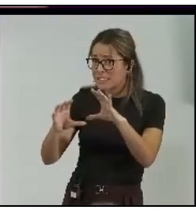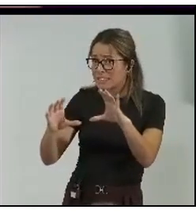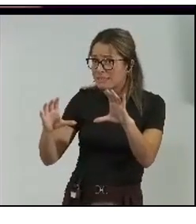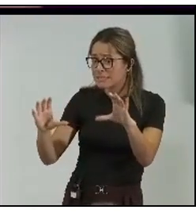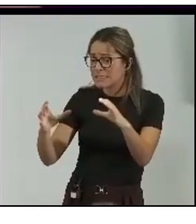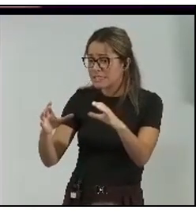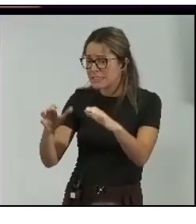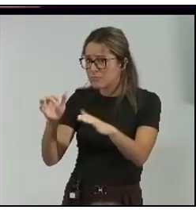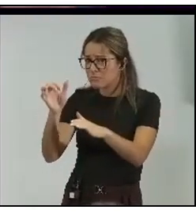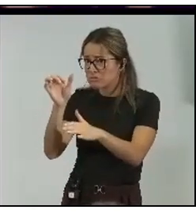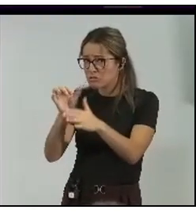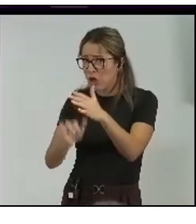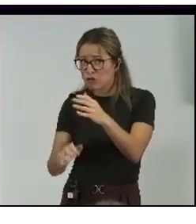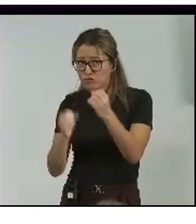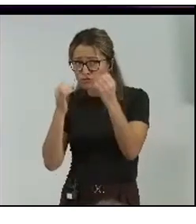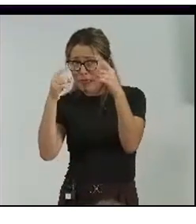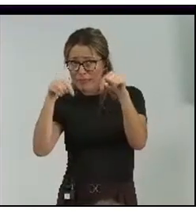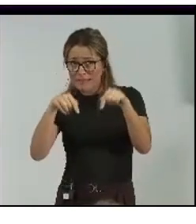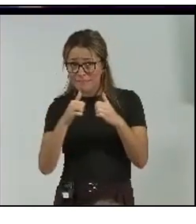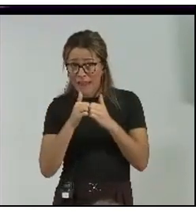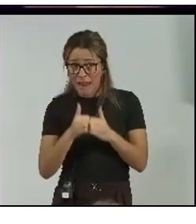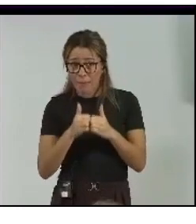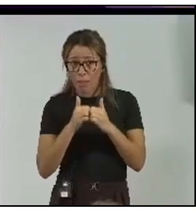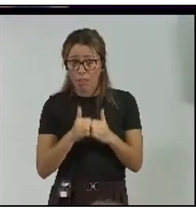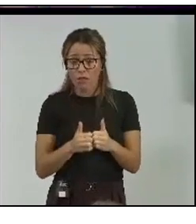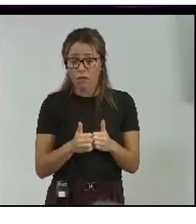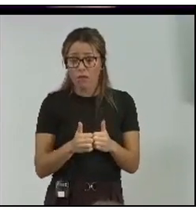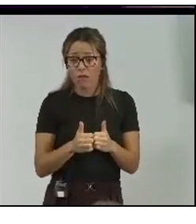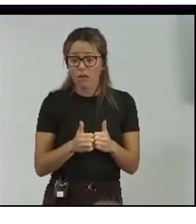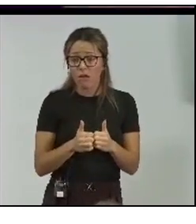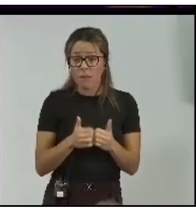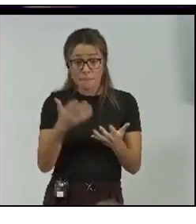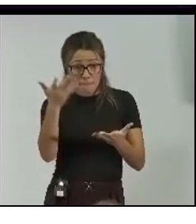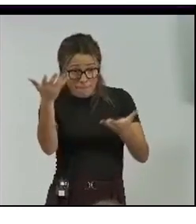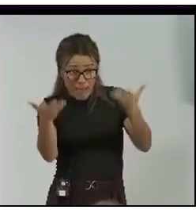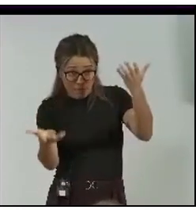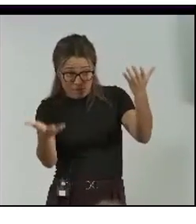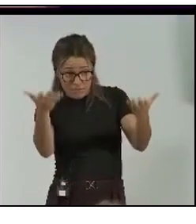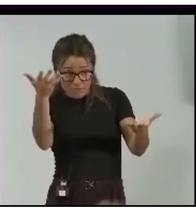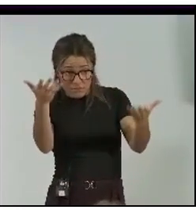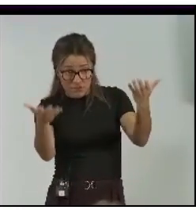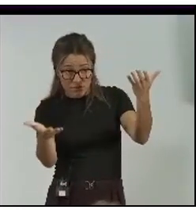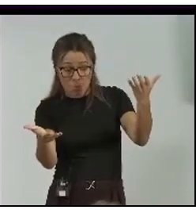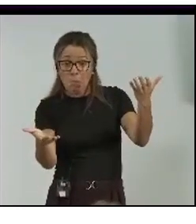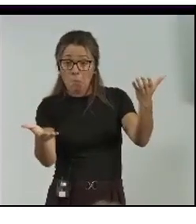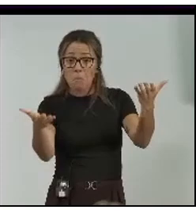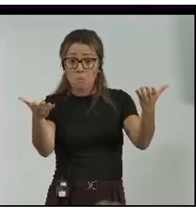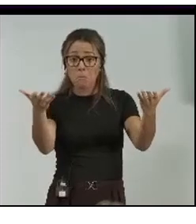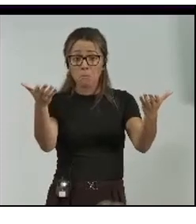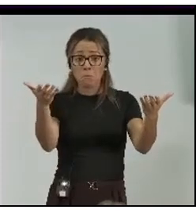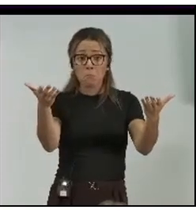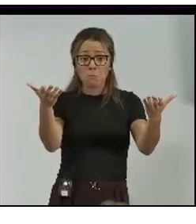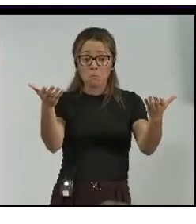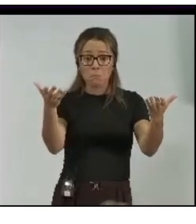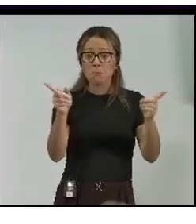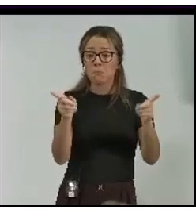spot the value of, of this stuff to them and, and bringing that in? Is it, is it balancing up? Yeah, absolutely. Because marketing is trying to